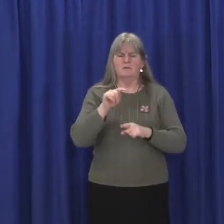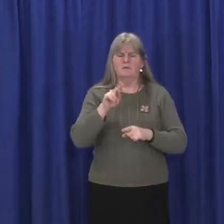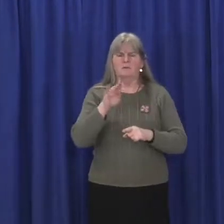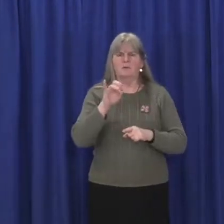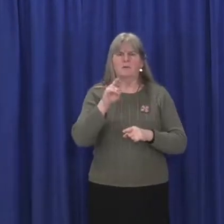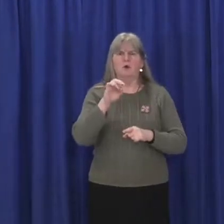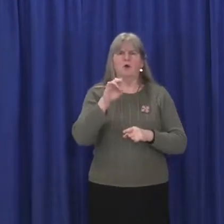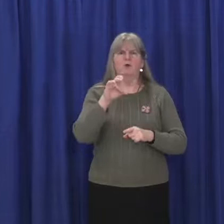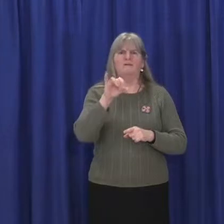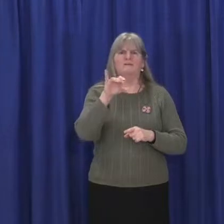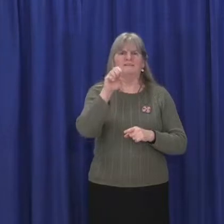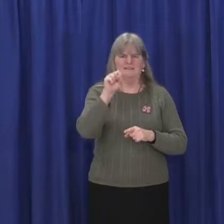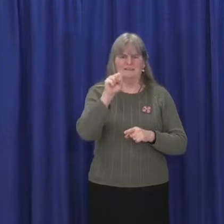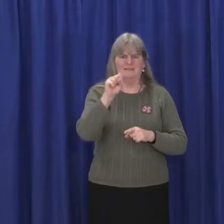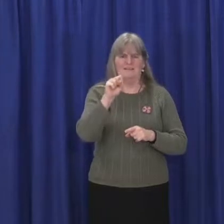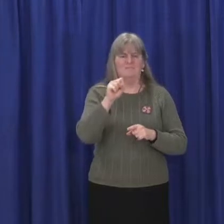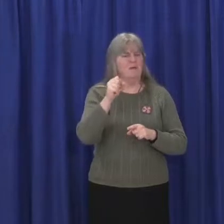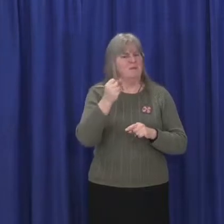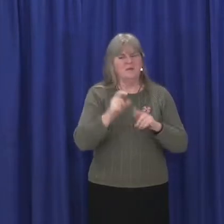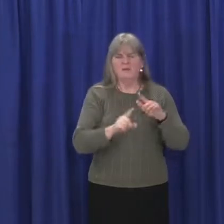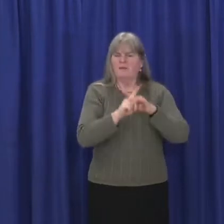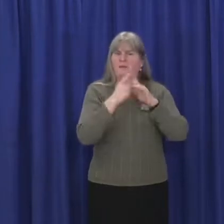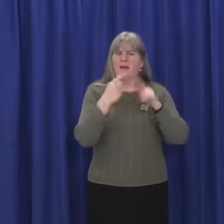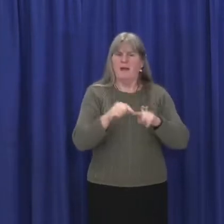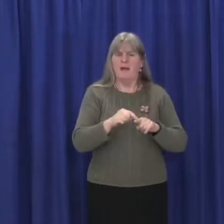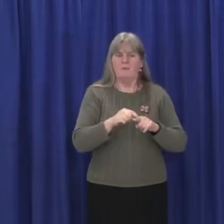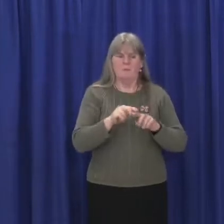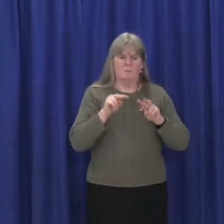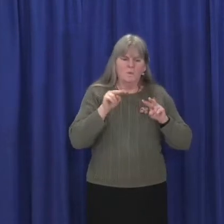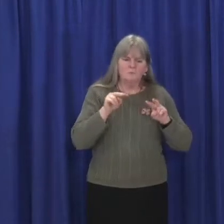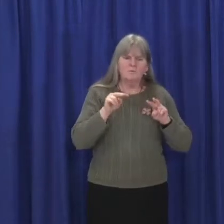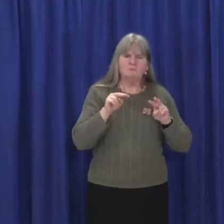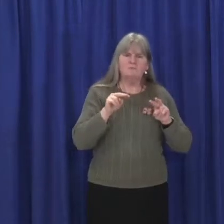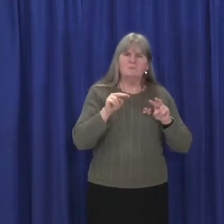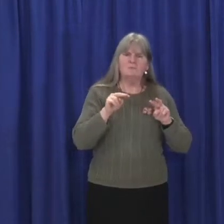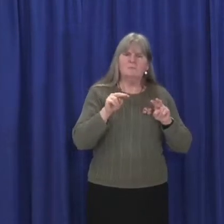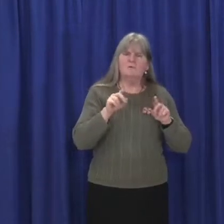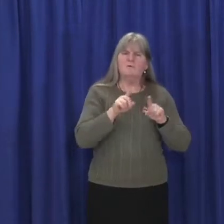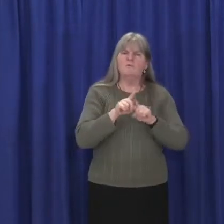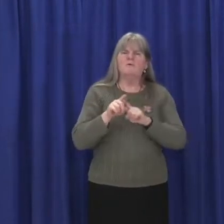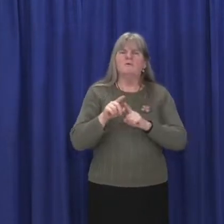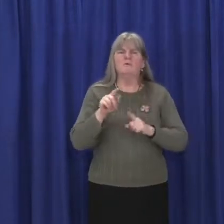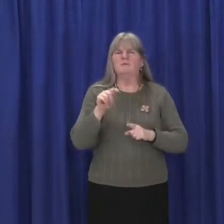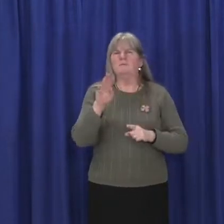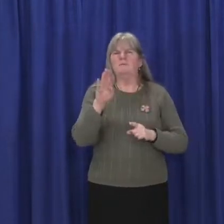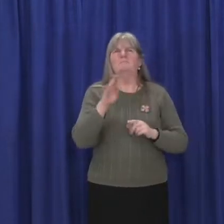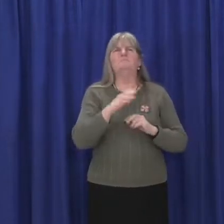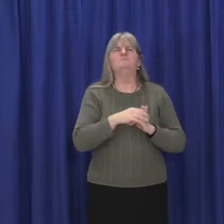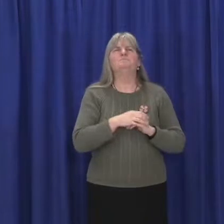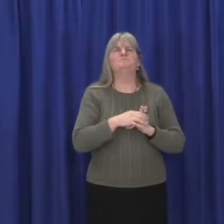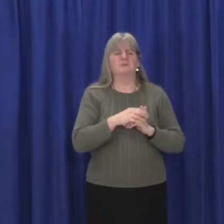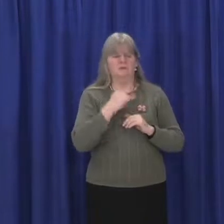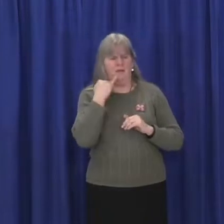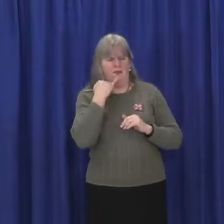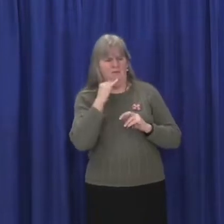as well in Yukon, and something that we manage very closely. And so, people who become ill are tested for any number of